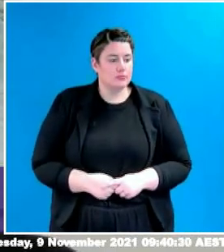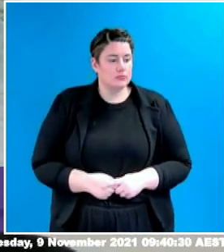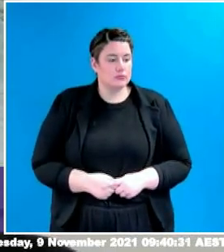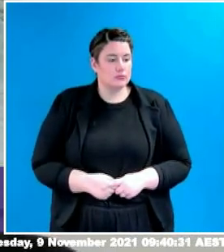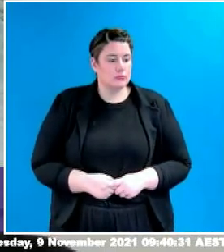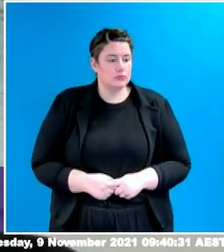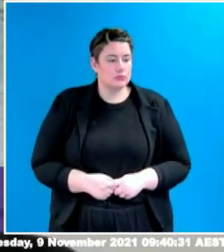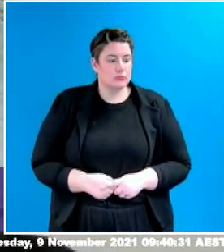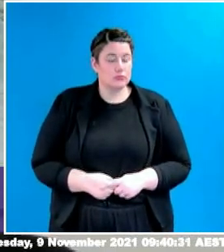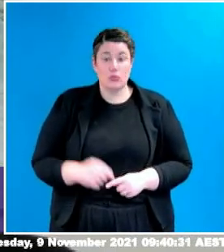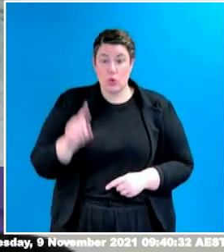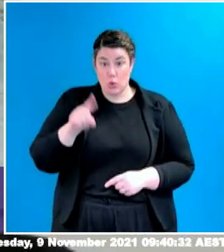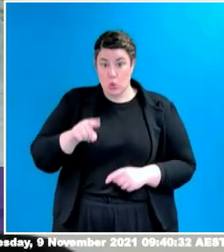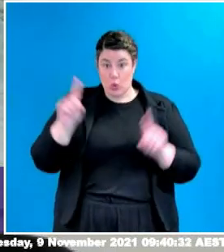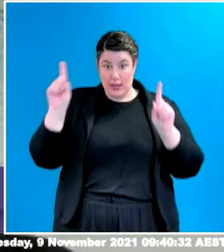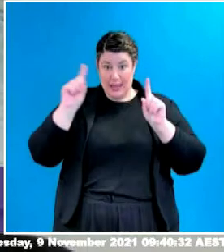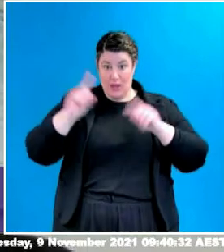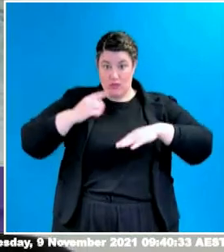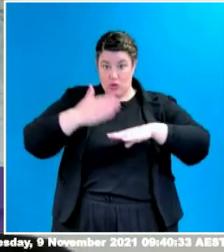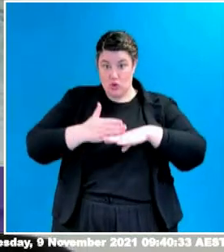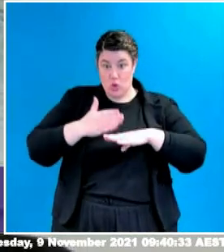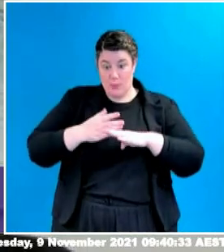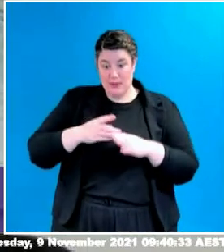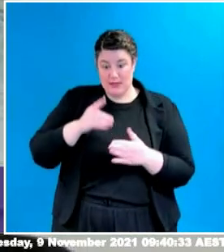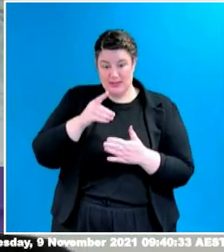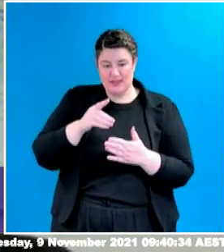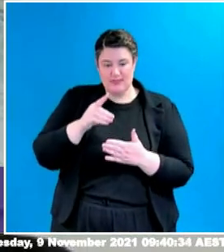In your current role as the Discrimination, Health Services,